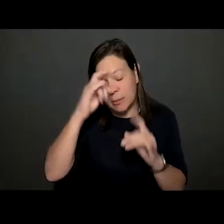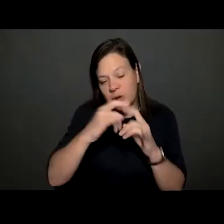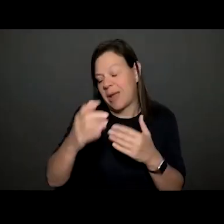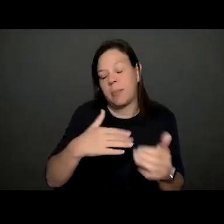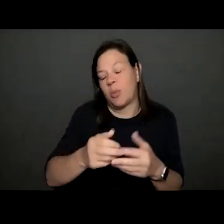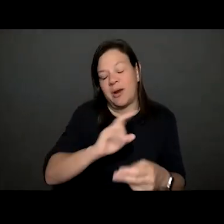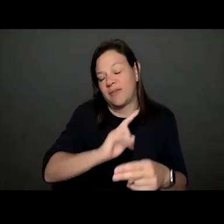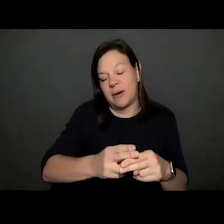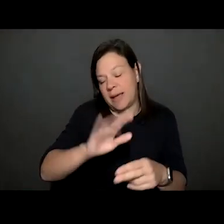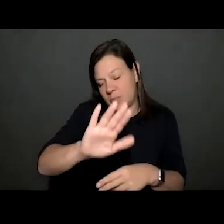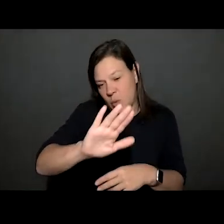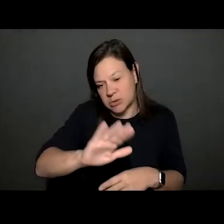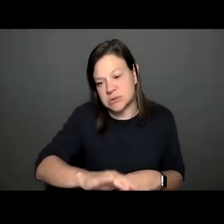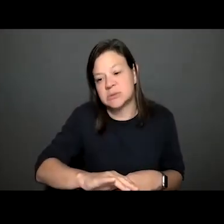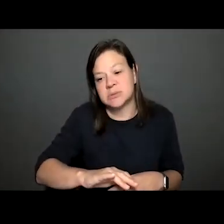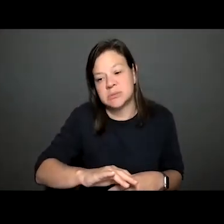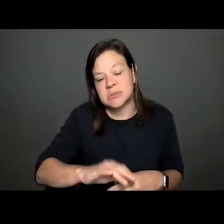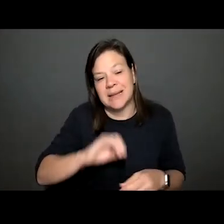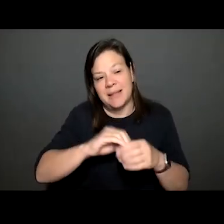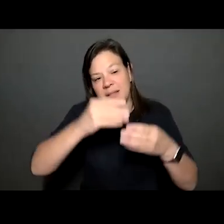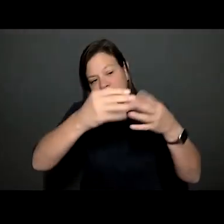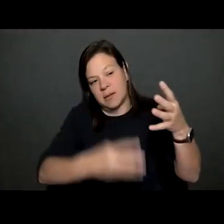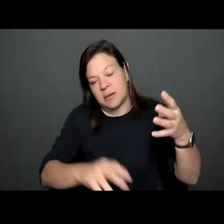CUSTOM OBJECT RIGHT IN THE MAIN NAVIGATION.